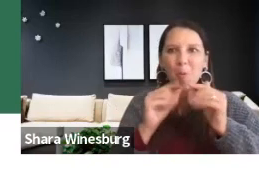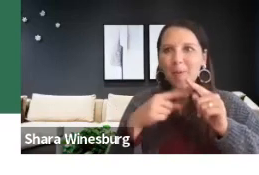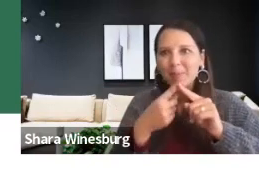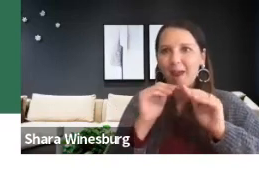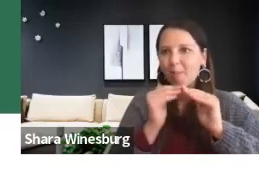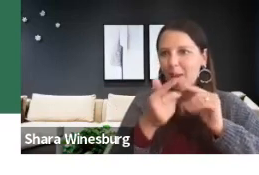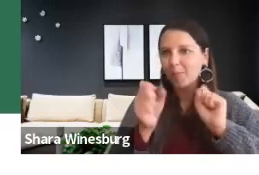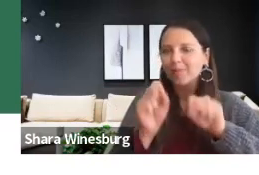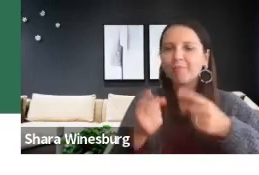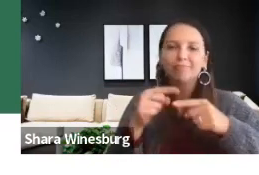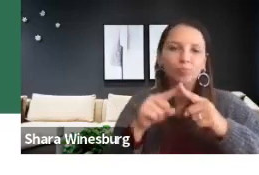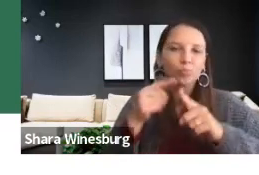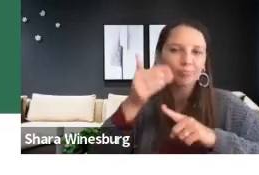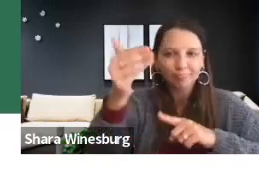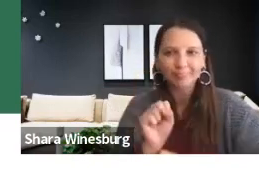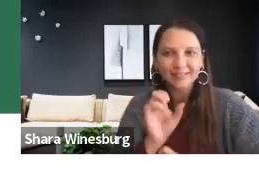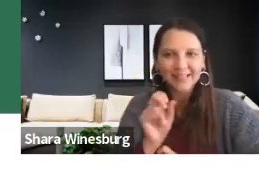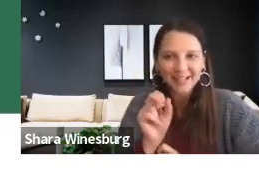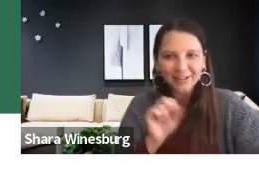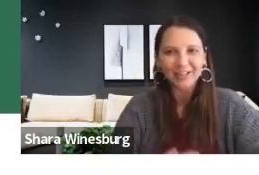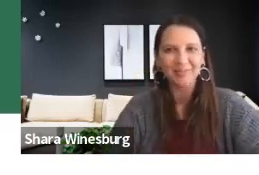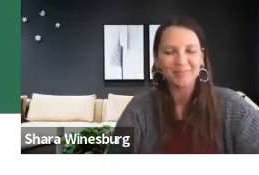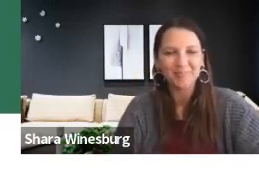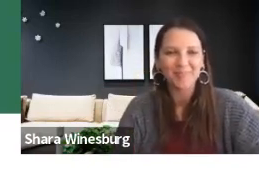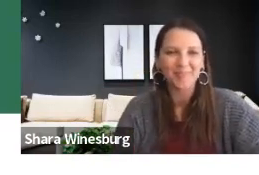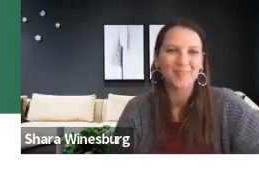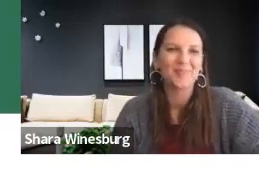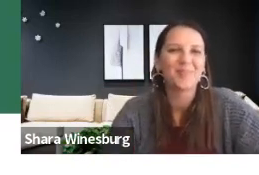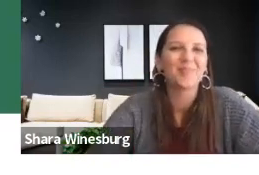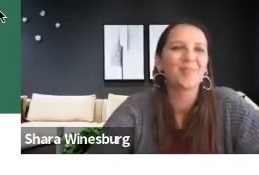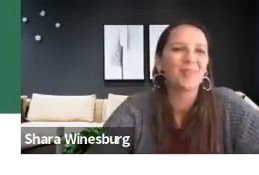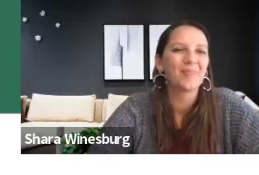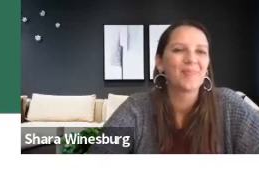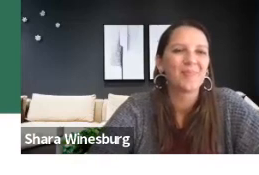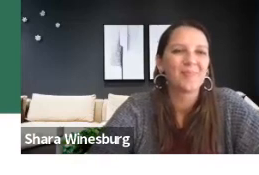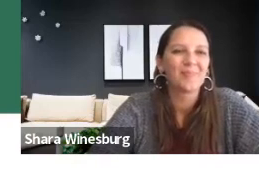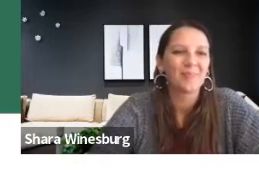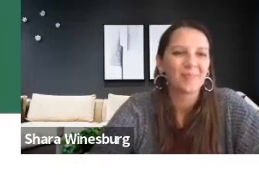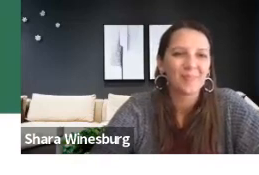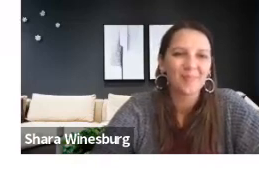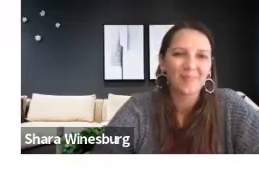Q&A at the end before wrapping up the presentation.